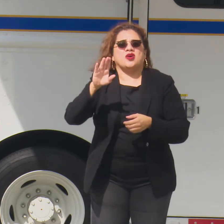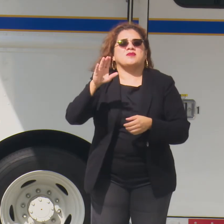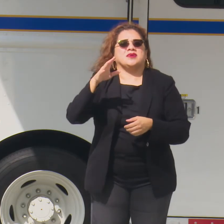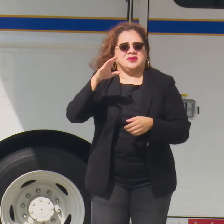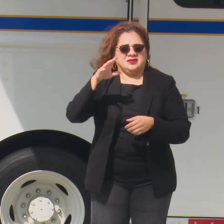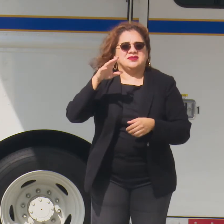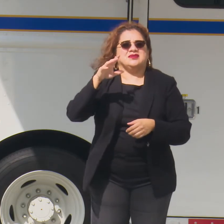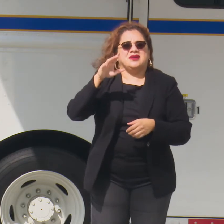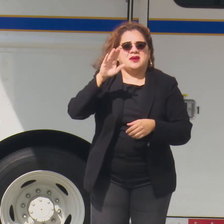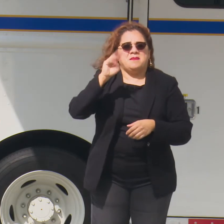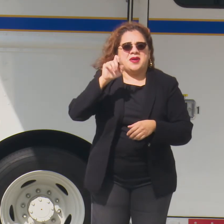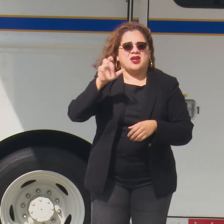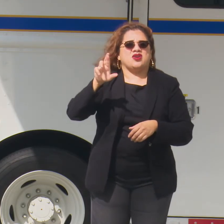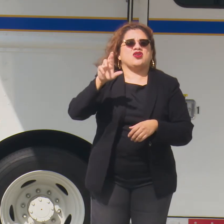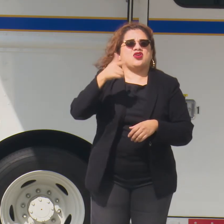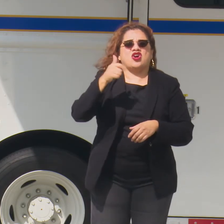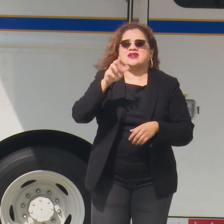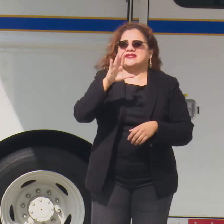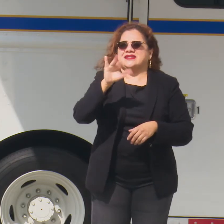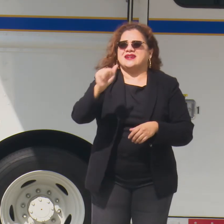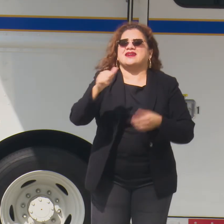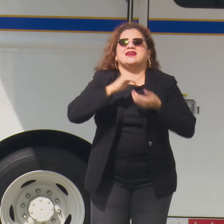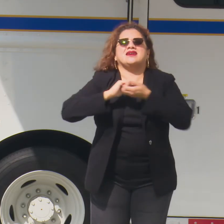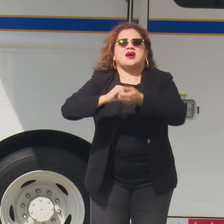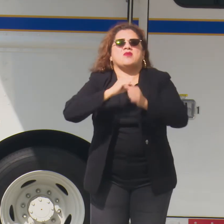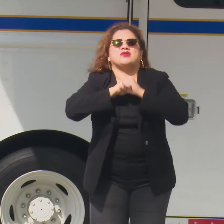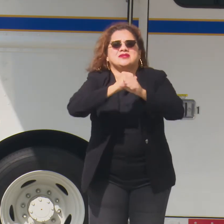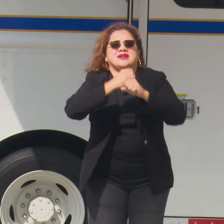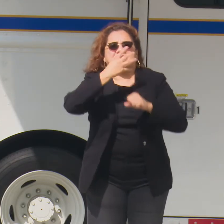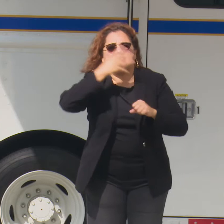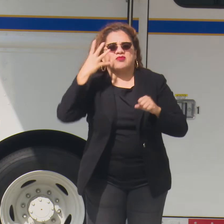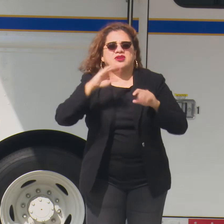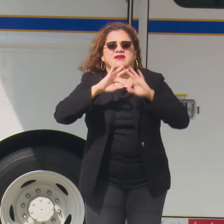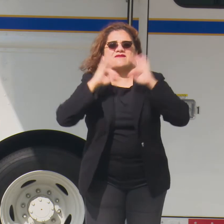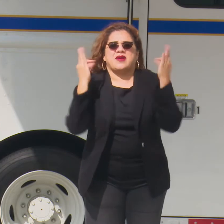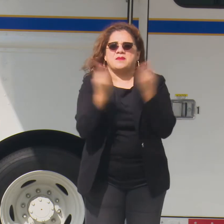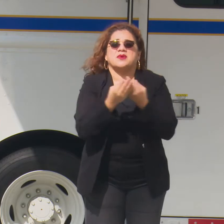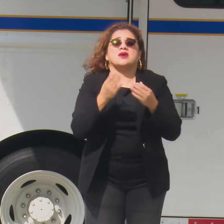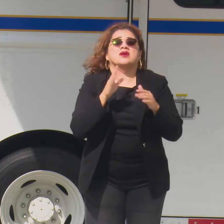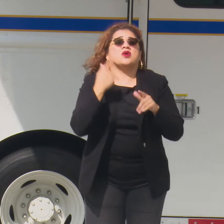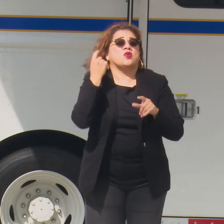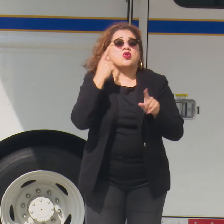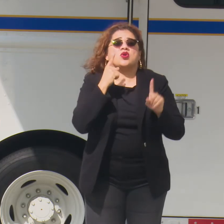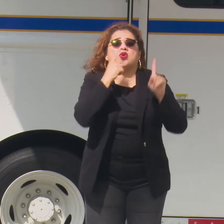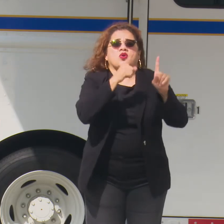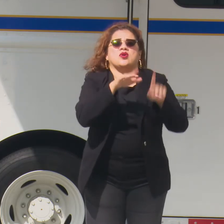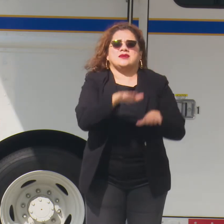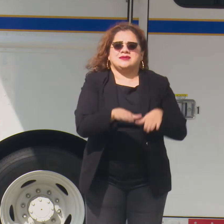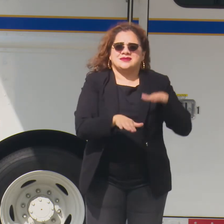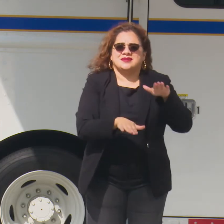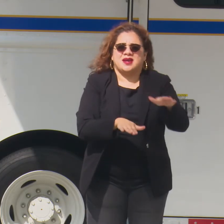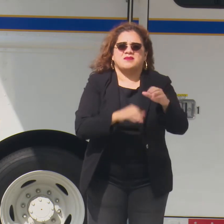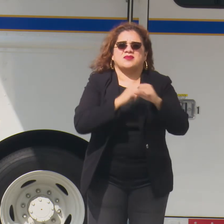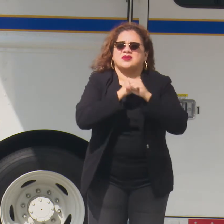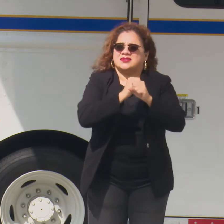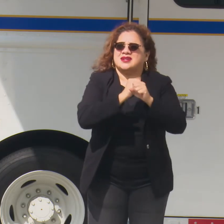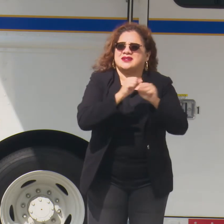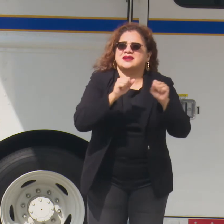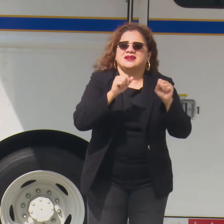another and their families, to take an important step to get tested. This partnership is aligned with Chirla's campaign